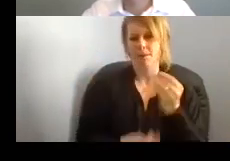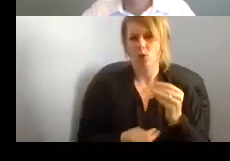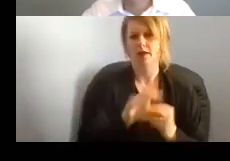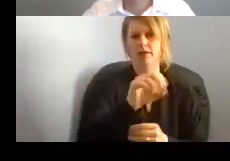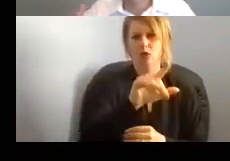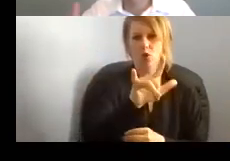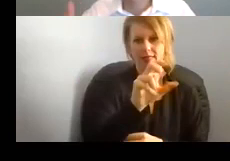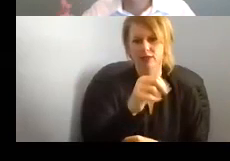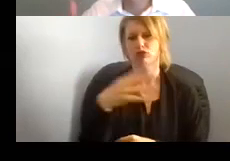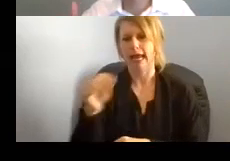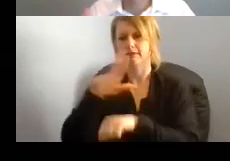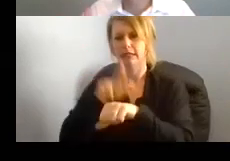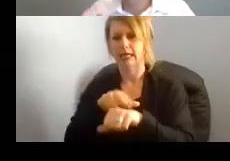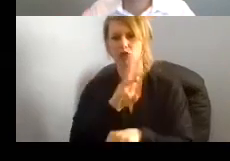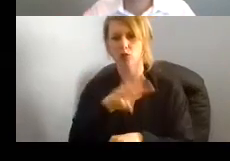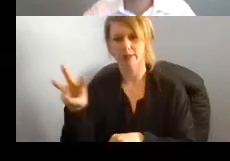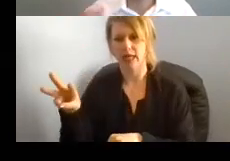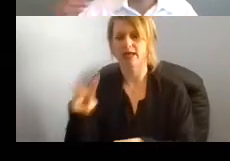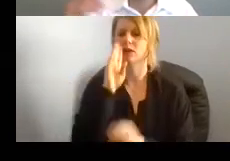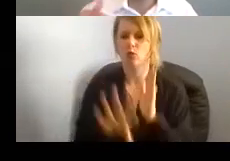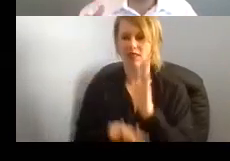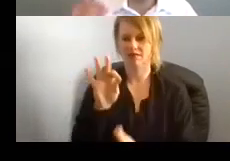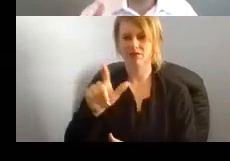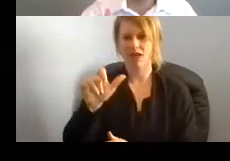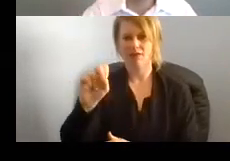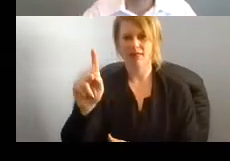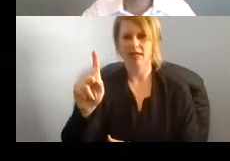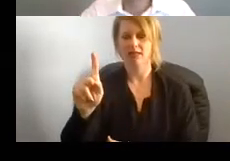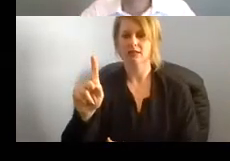And you’ll find links on – you’ll find that list of different types